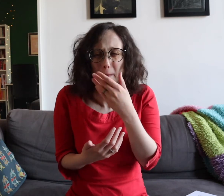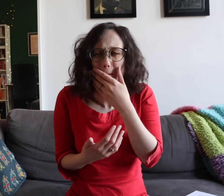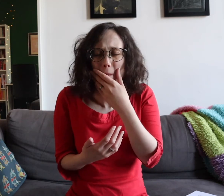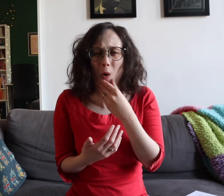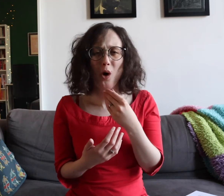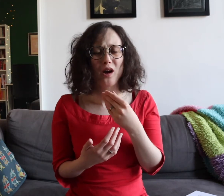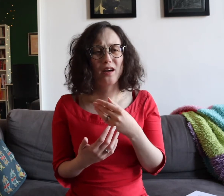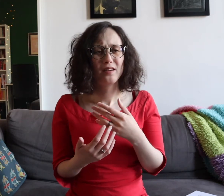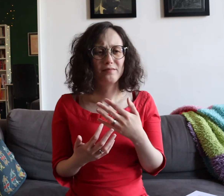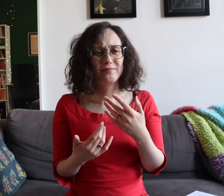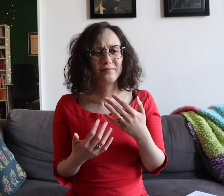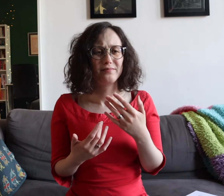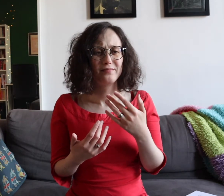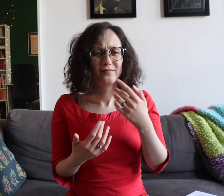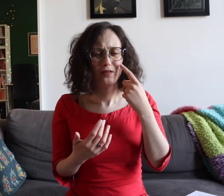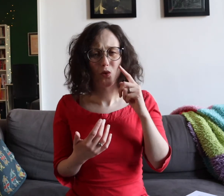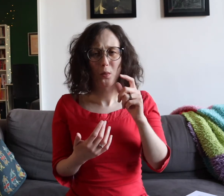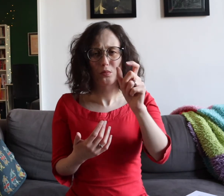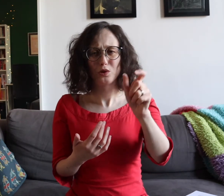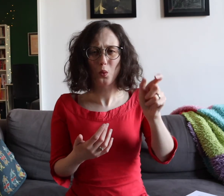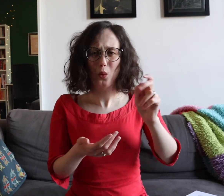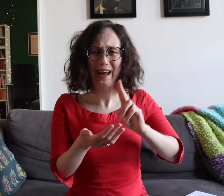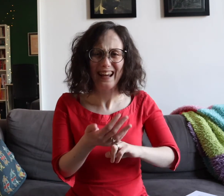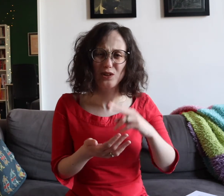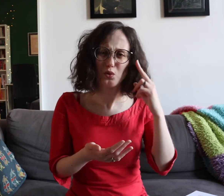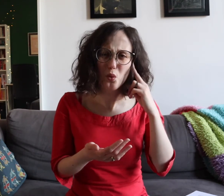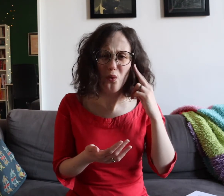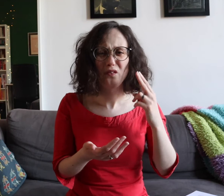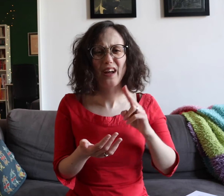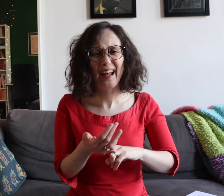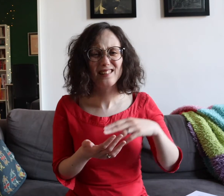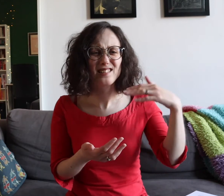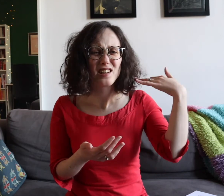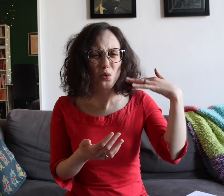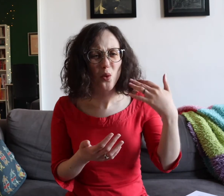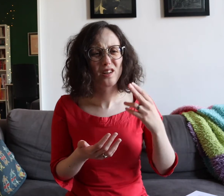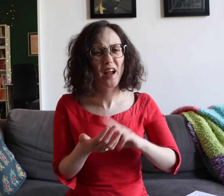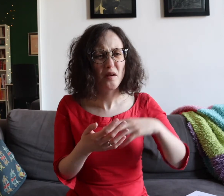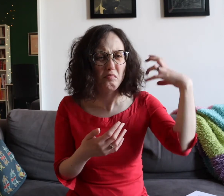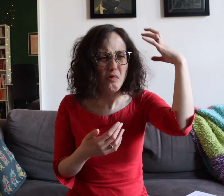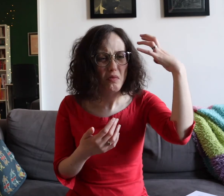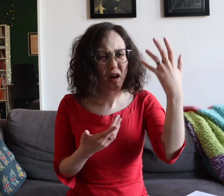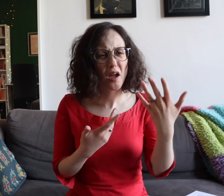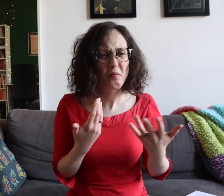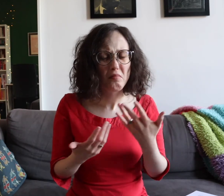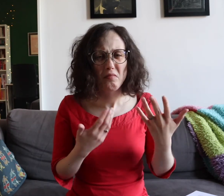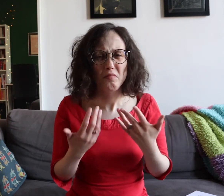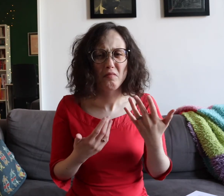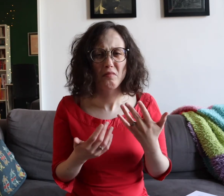It wasn't nice towards people who were really deaf or hard-of-hearing and who experienced real problems.